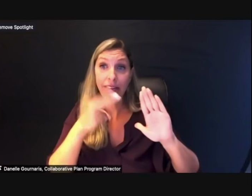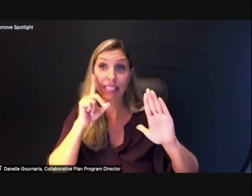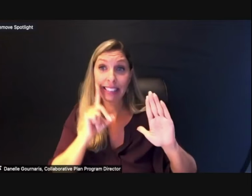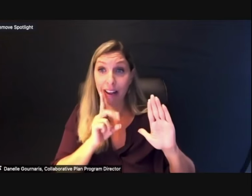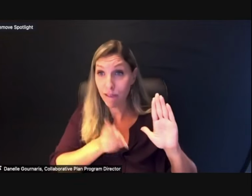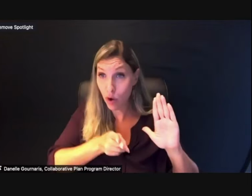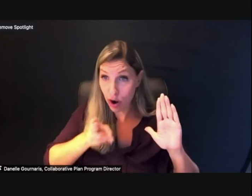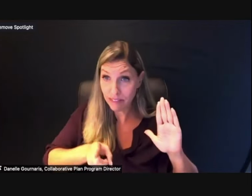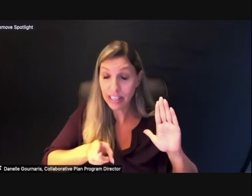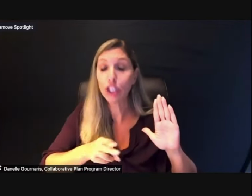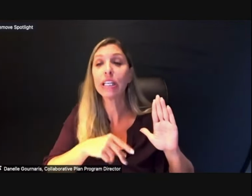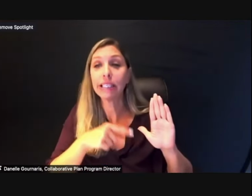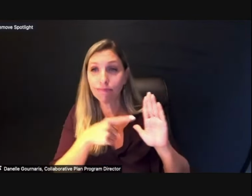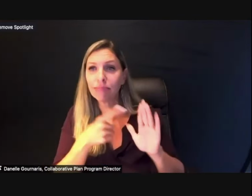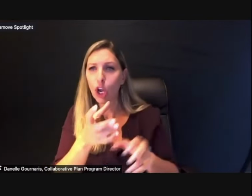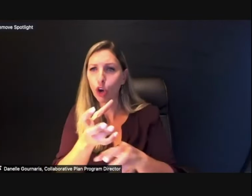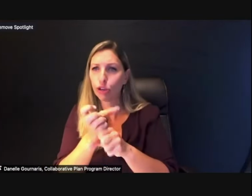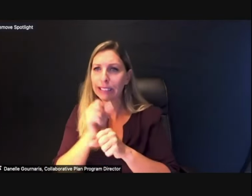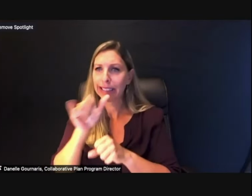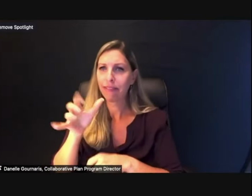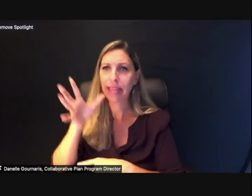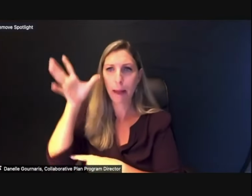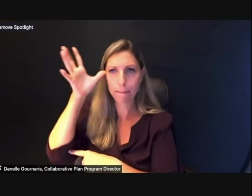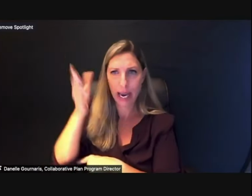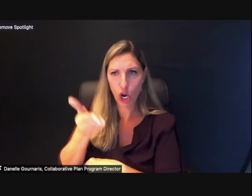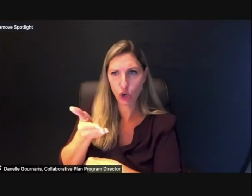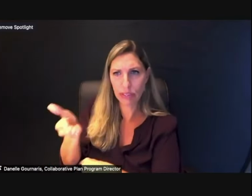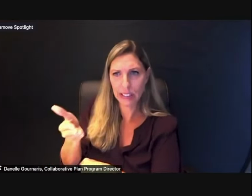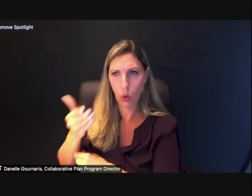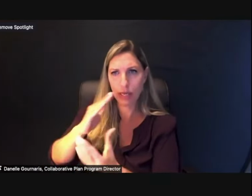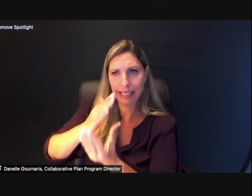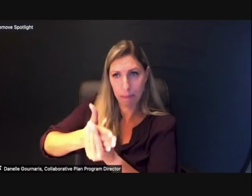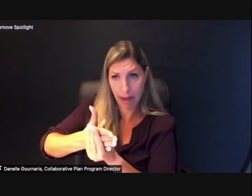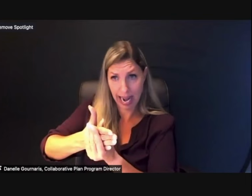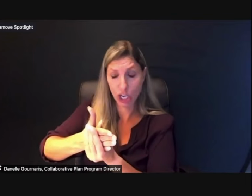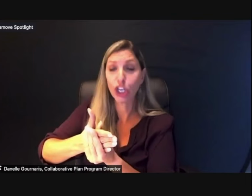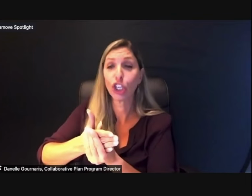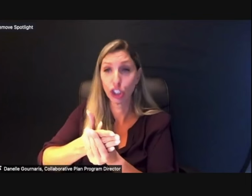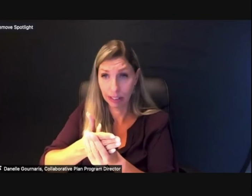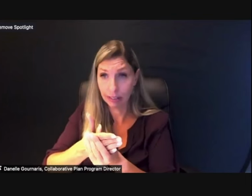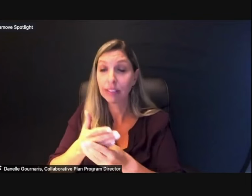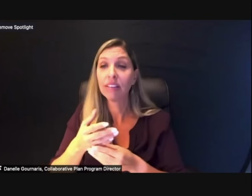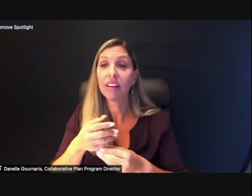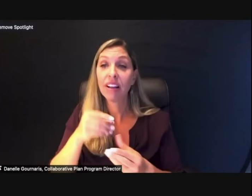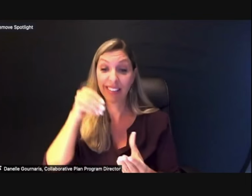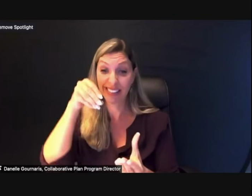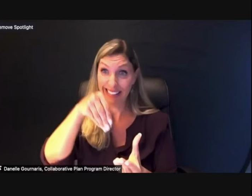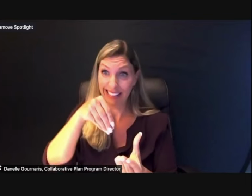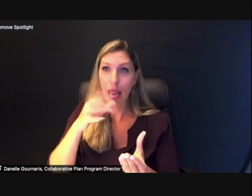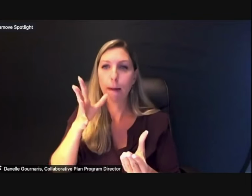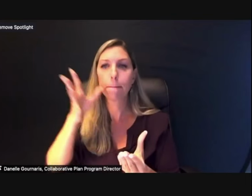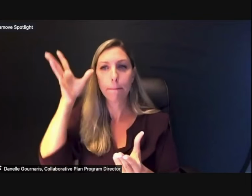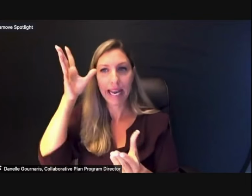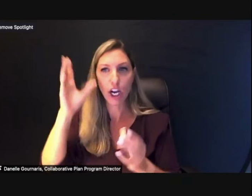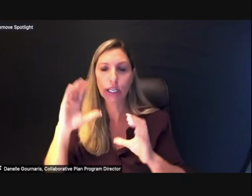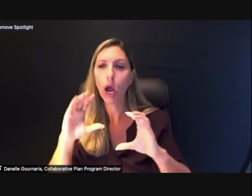identified as deaf or hard of hearing receive a resource binder, which includes pages on